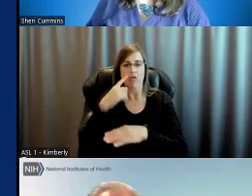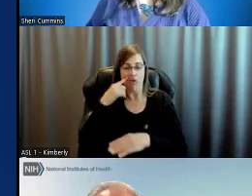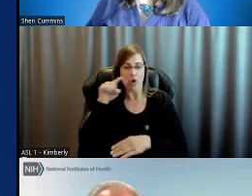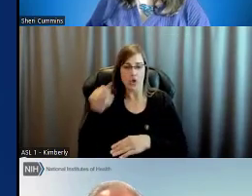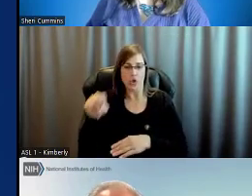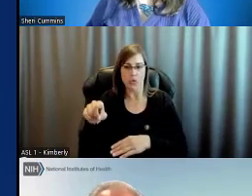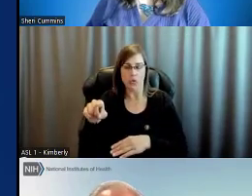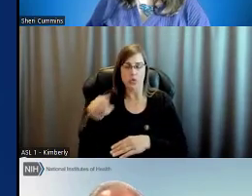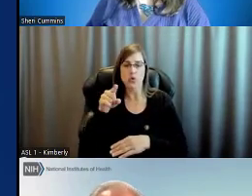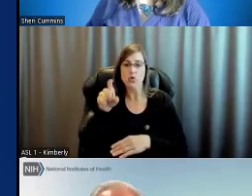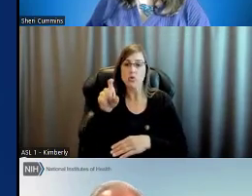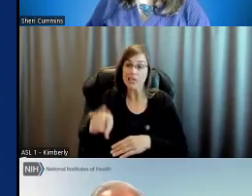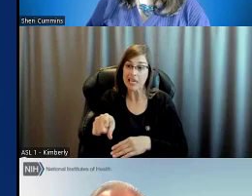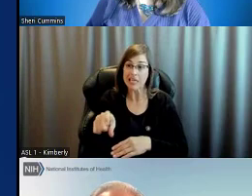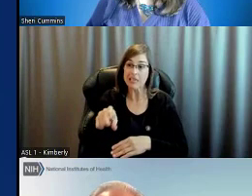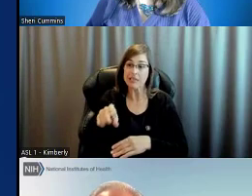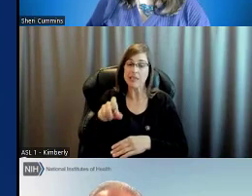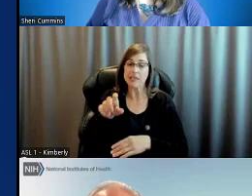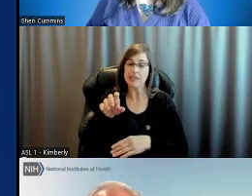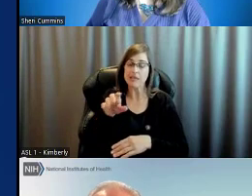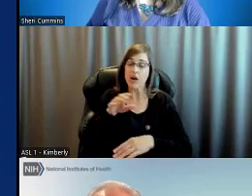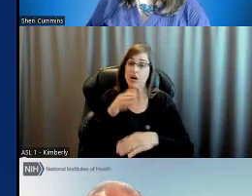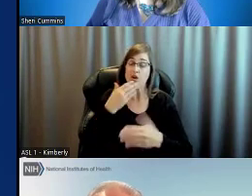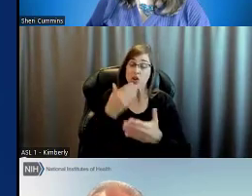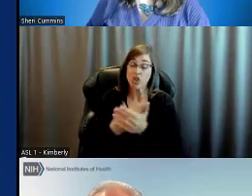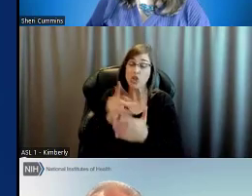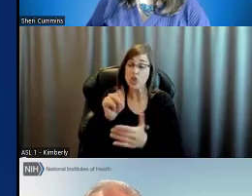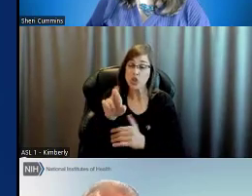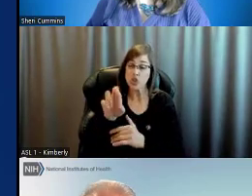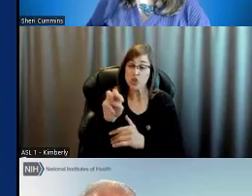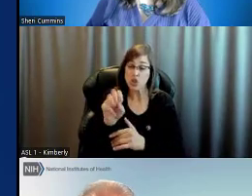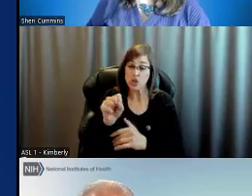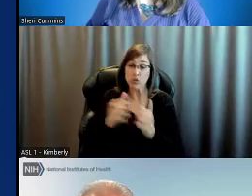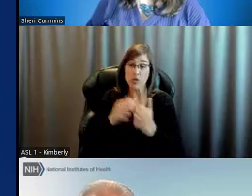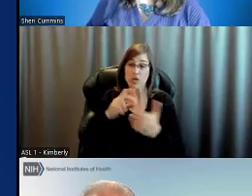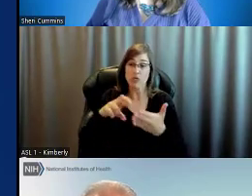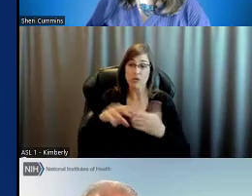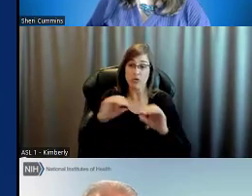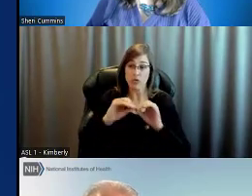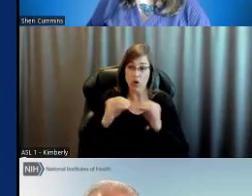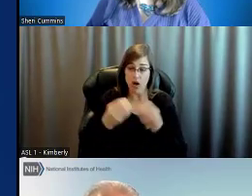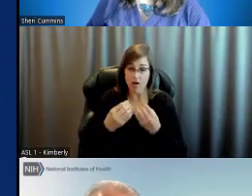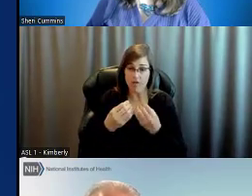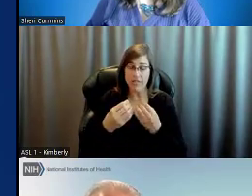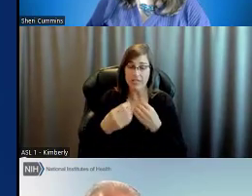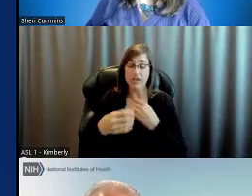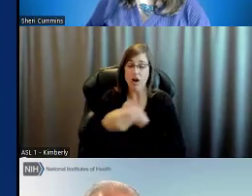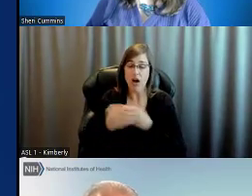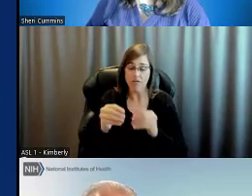So you need to be really on really good terms with your research office at your institution because they have a lot of information